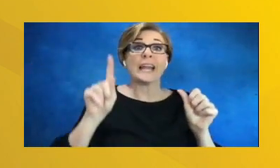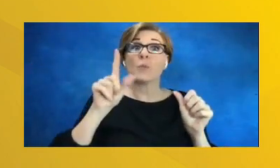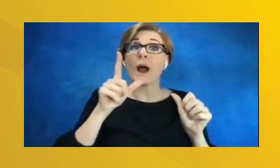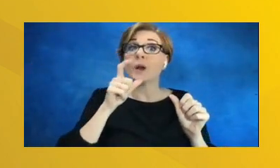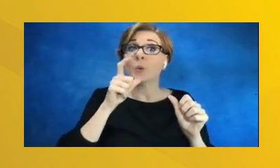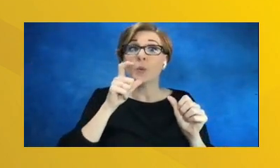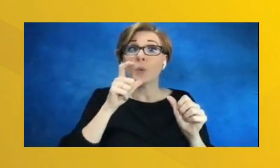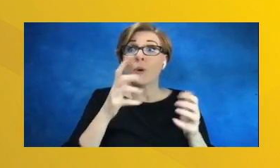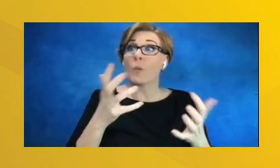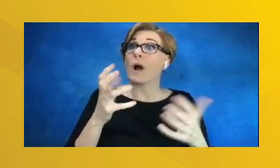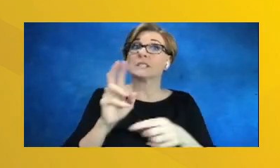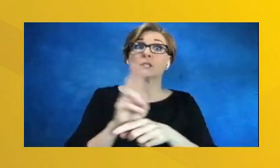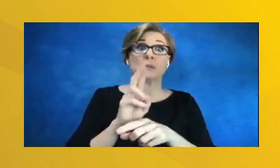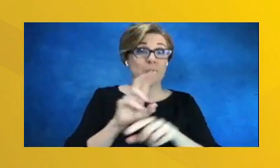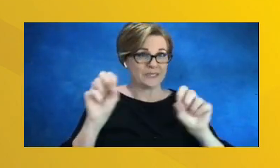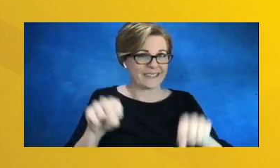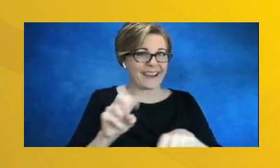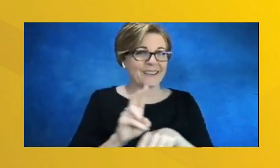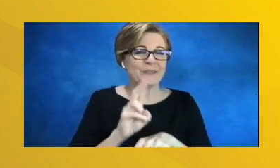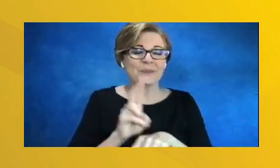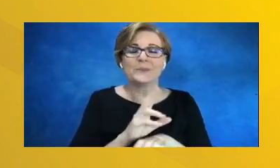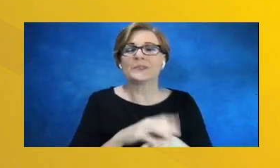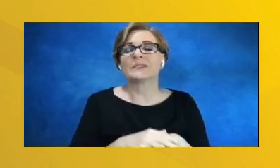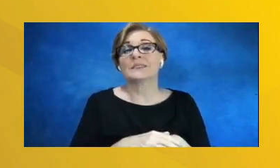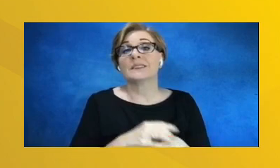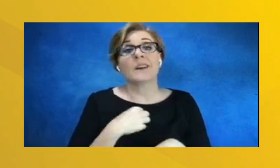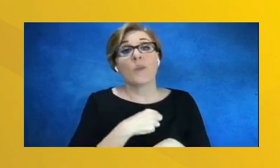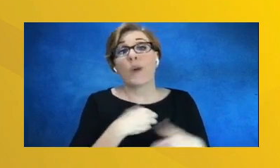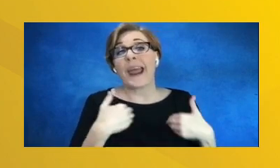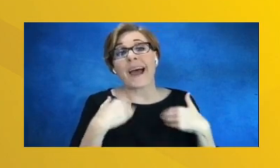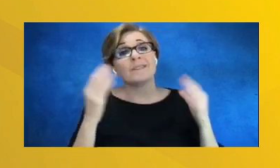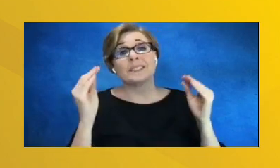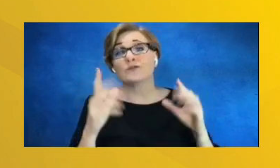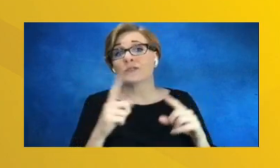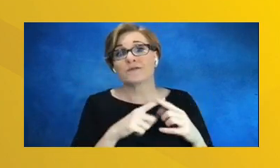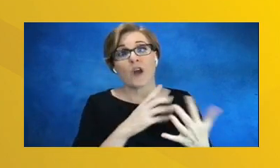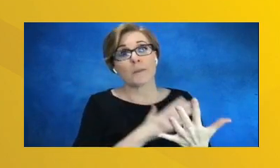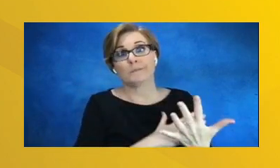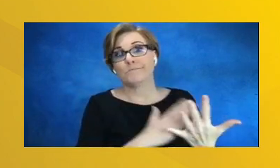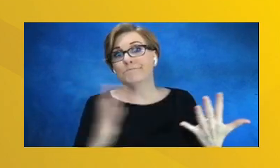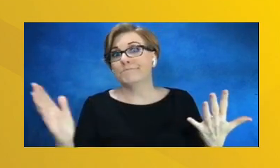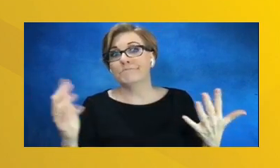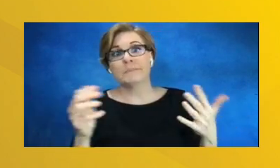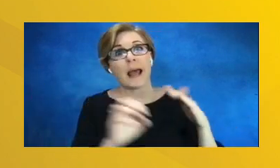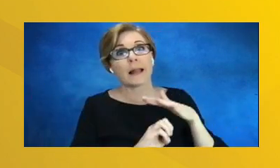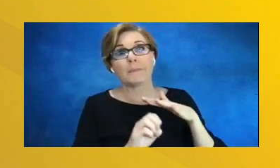We've had teachers from, you know, all across the elementary age range use some of these activities.